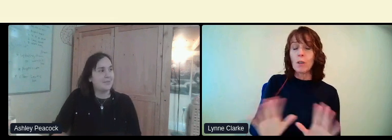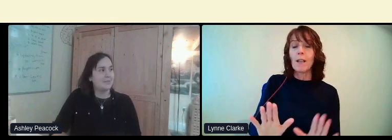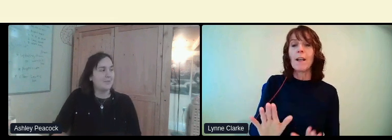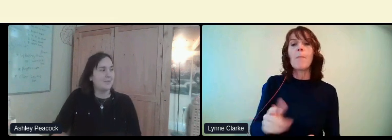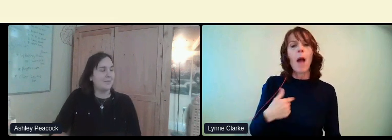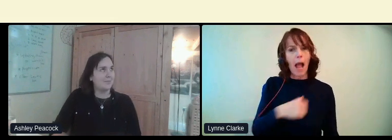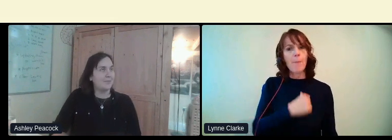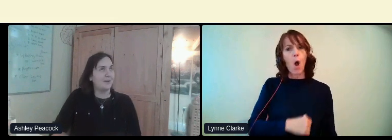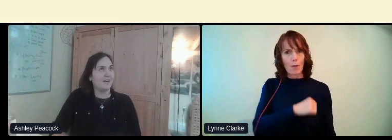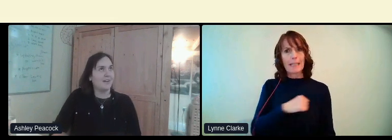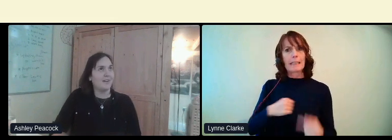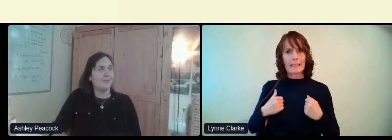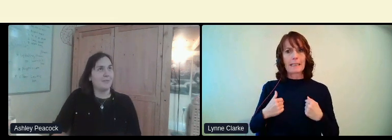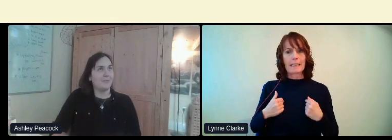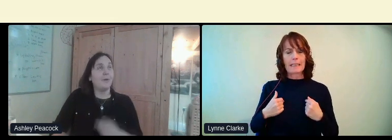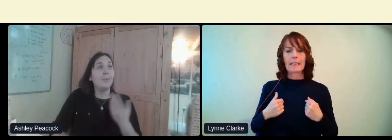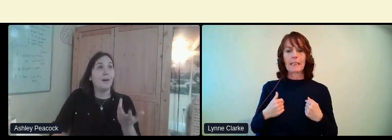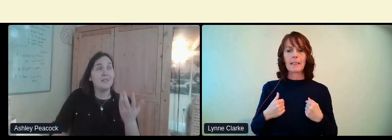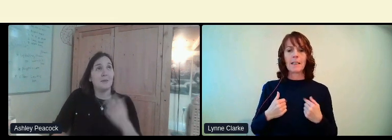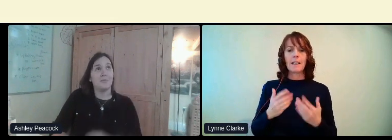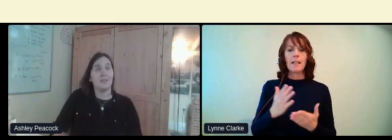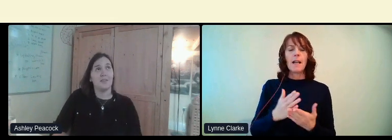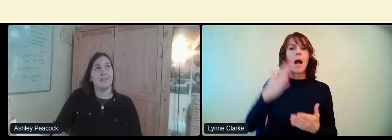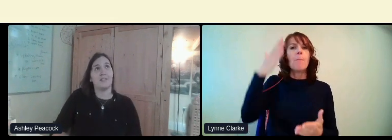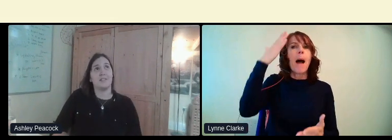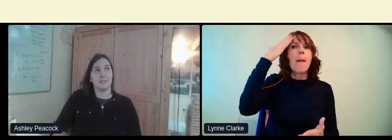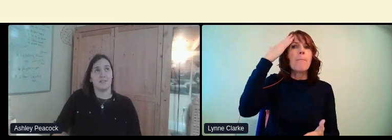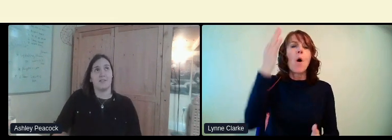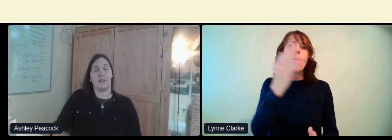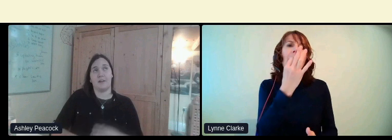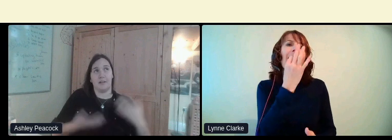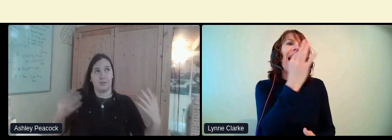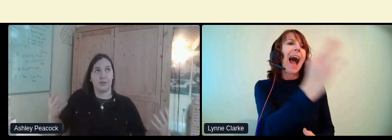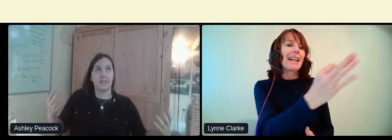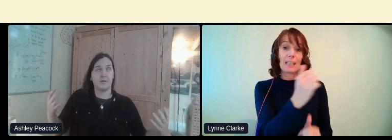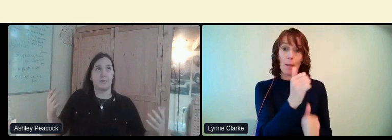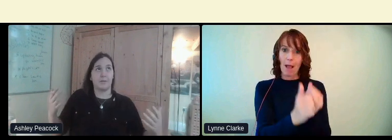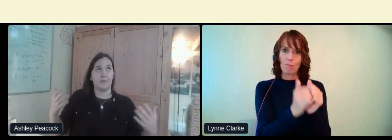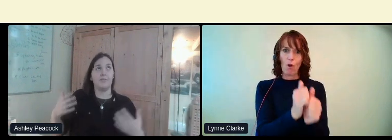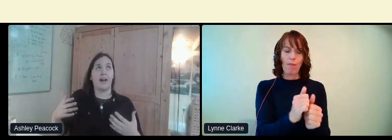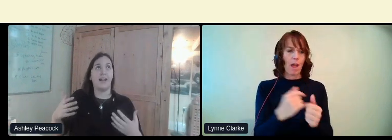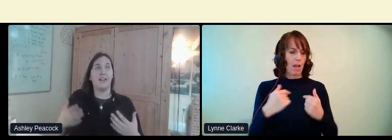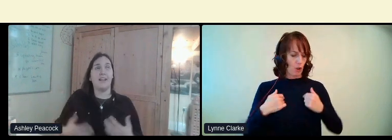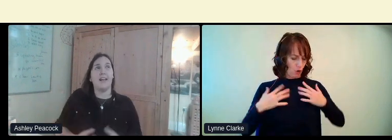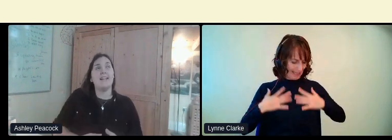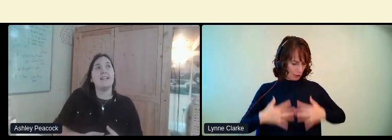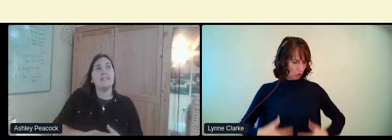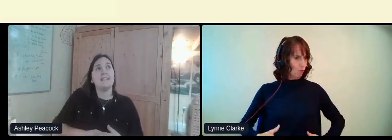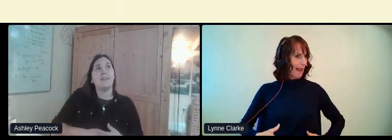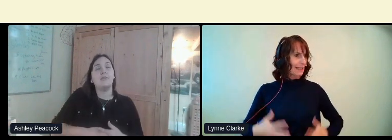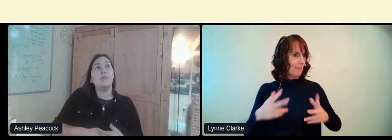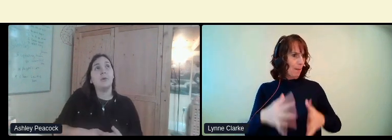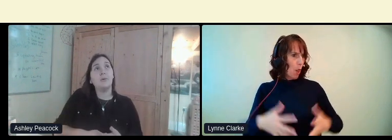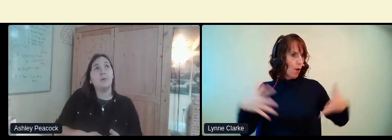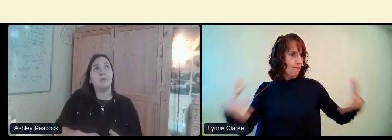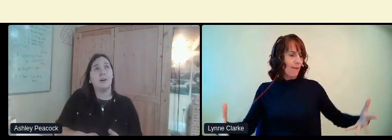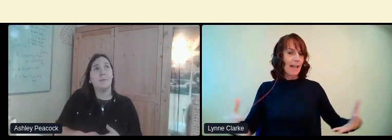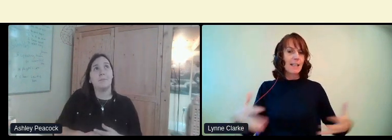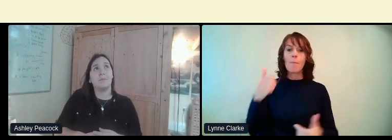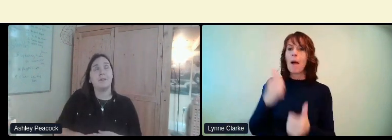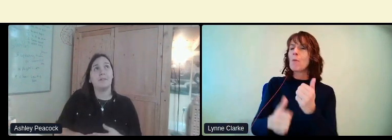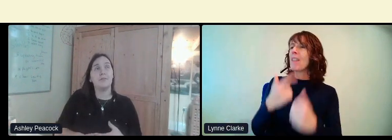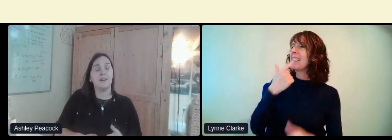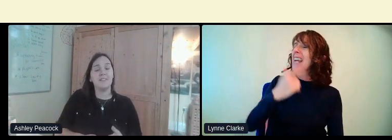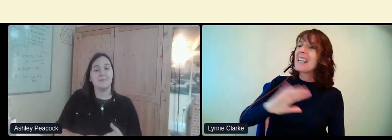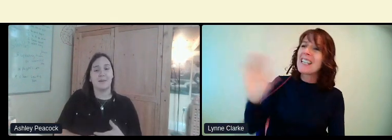my mum asked my brother "does this dress make me look fat?" and he said "no mom, the dress doesn't